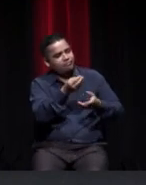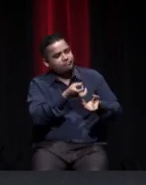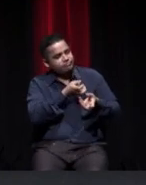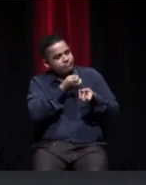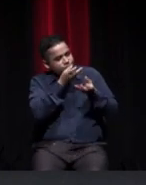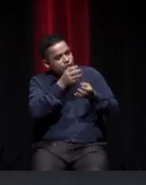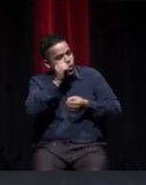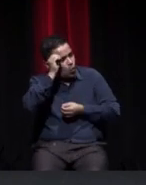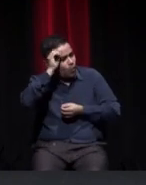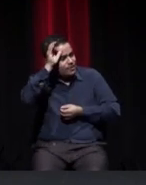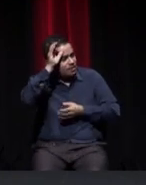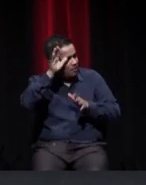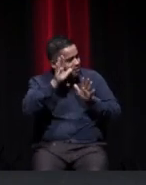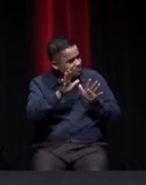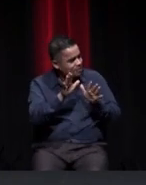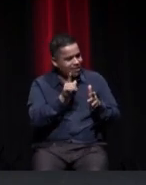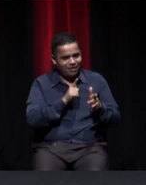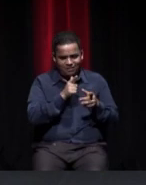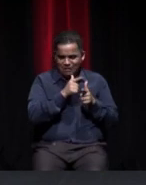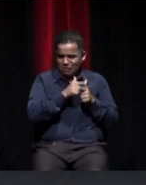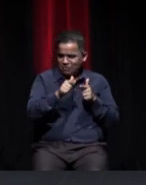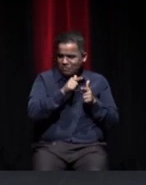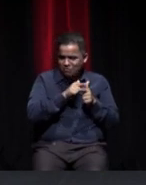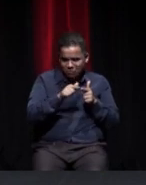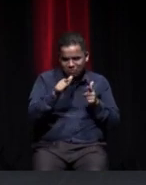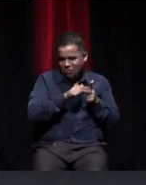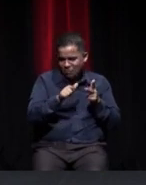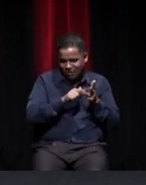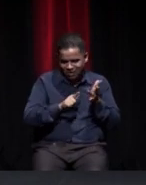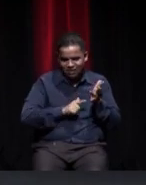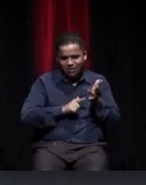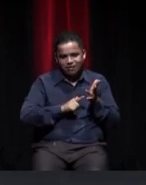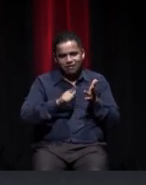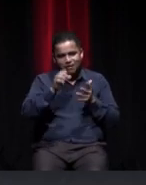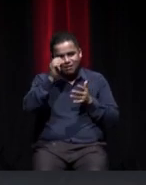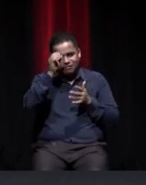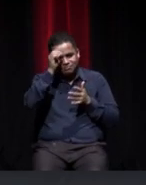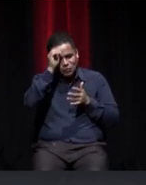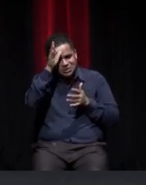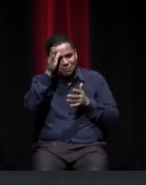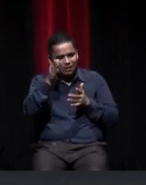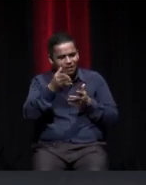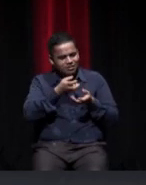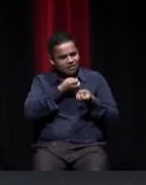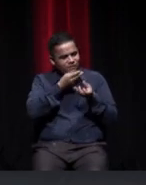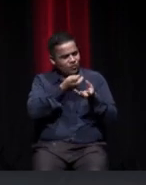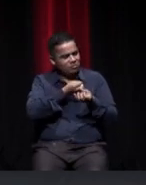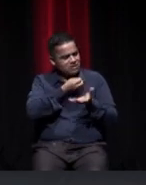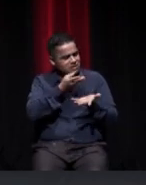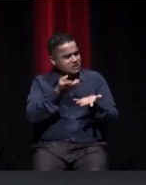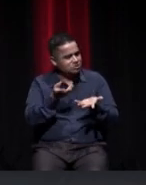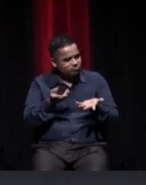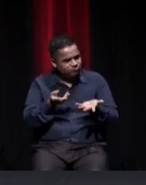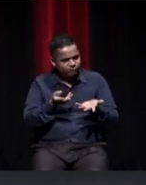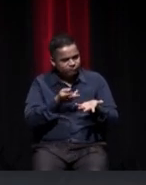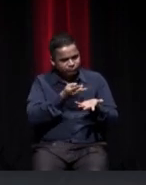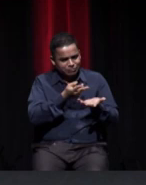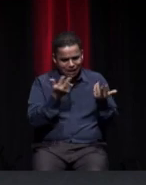There's a problem here. Knowledge and information aren't necessarily the same thing.